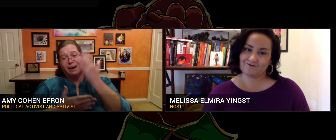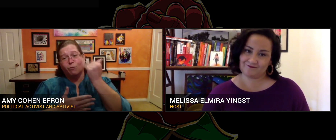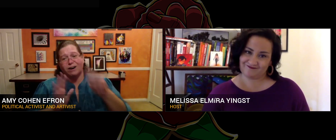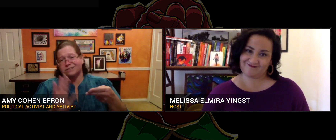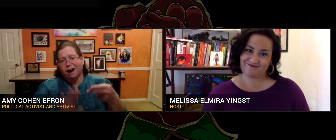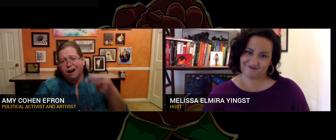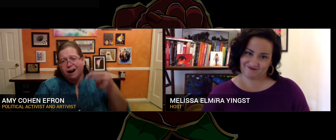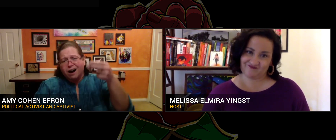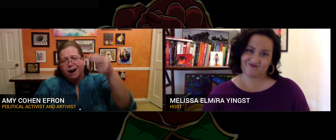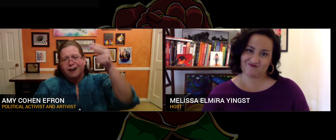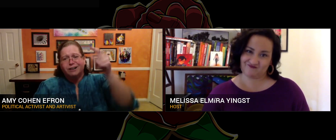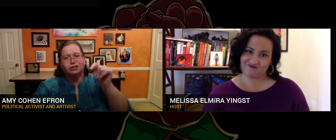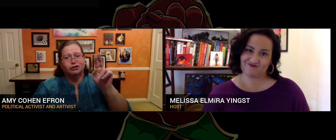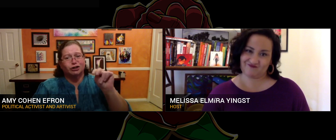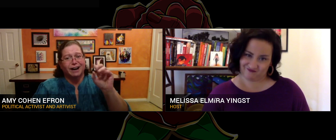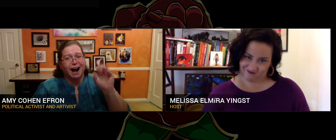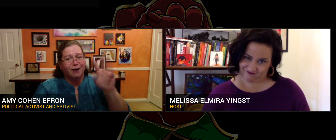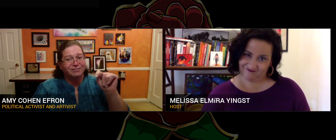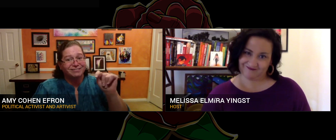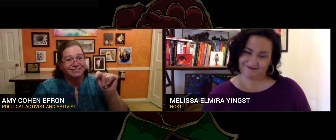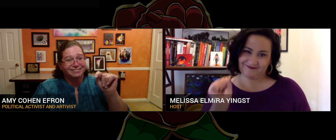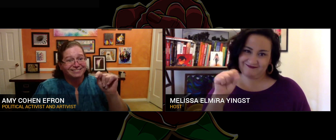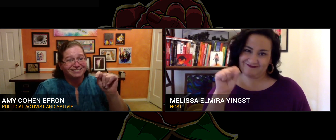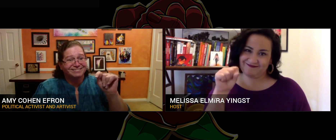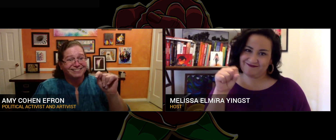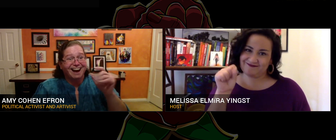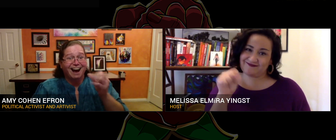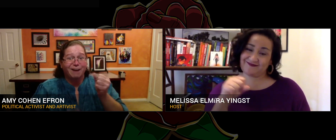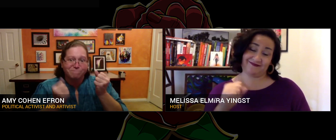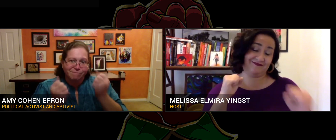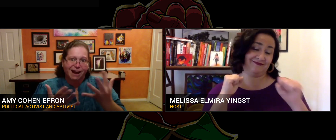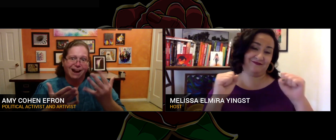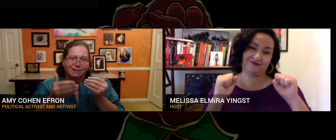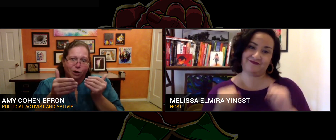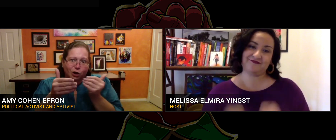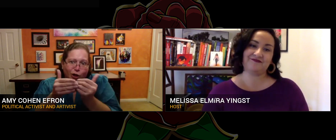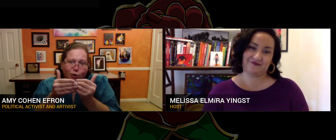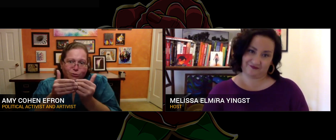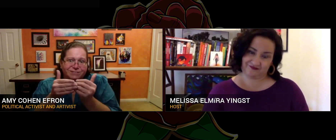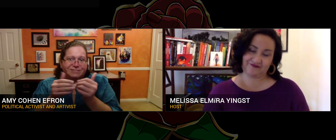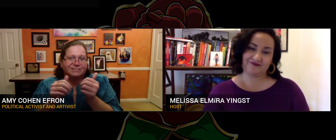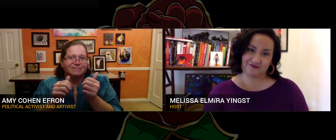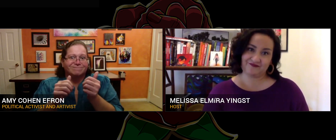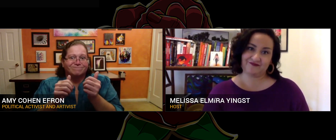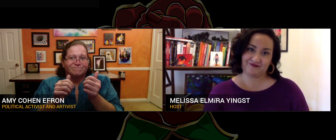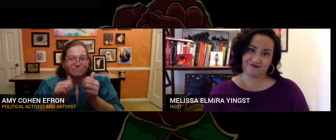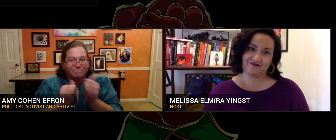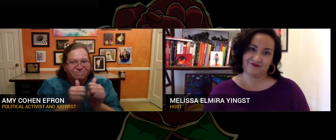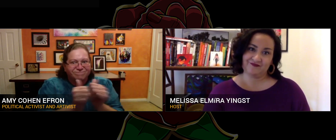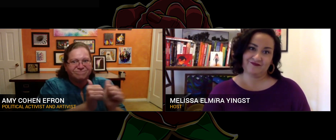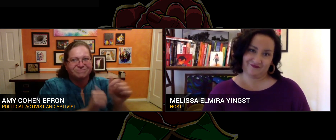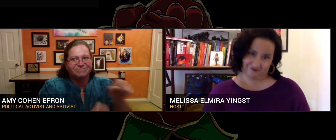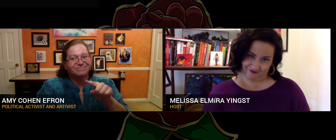That was why there was a high turnout. Yes. Many races were close.